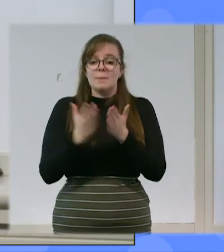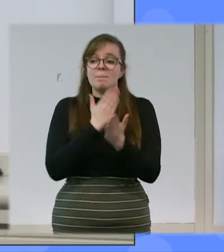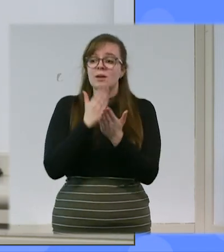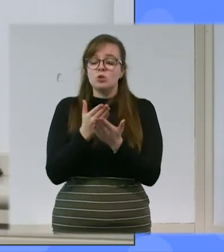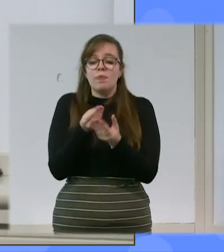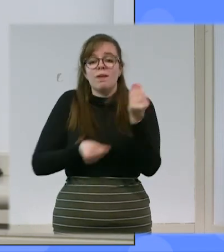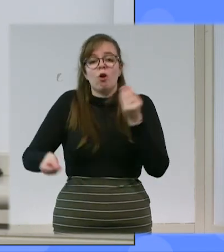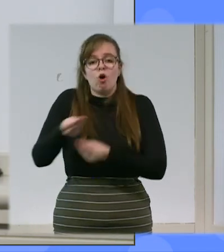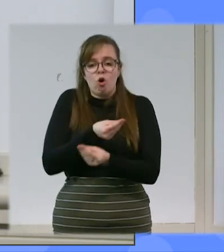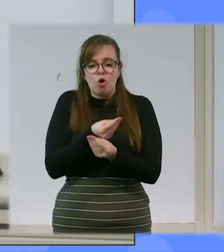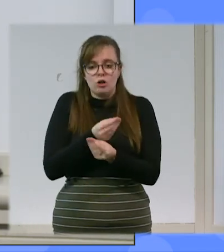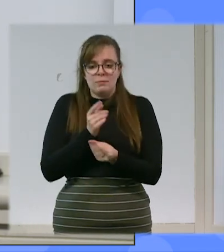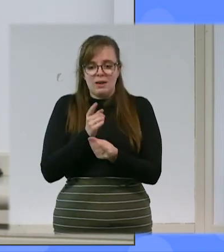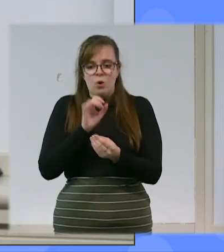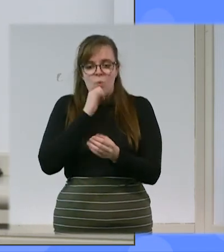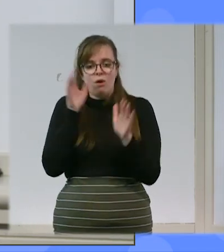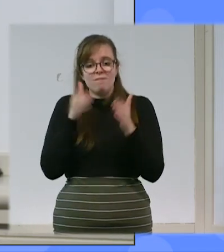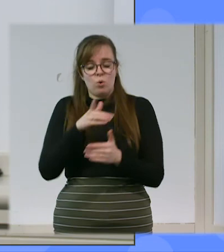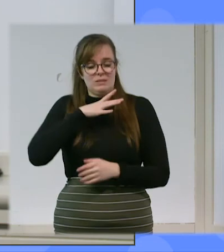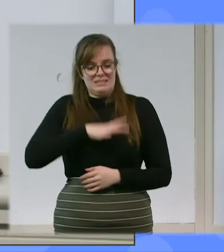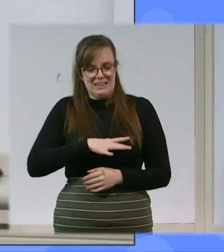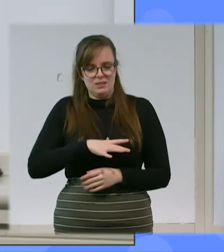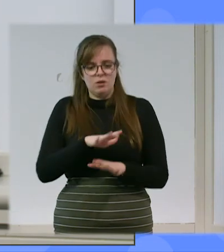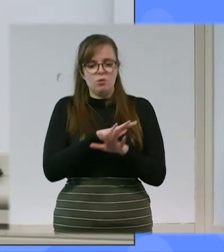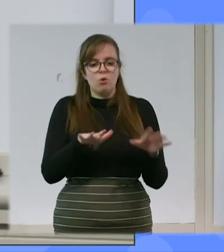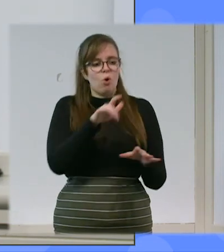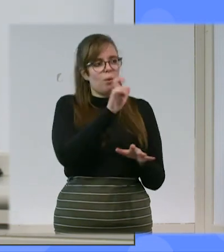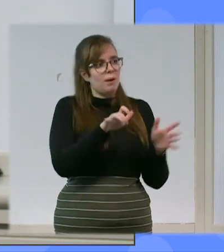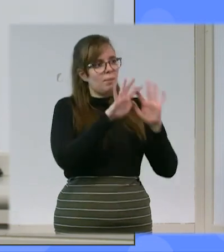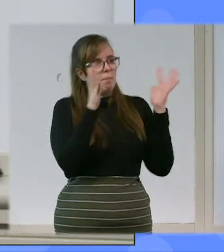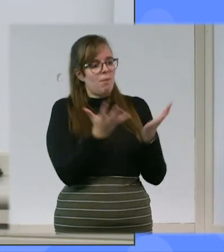service of those needs rather than people in planet being in service of the